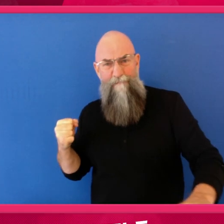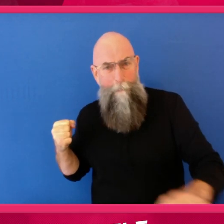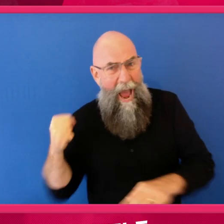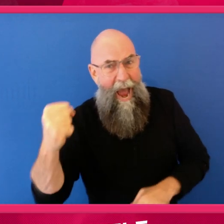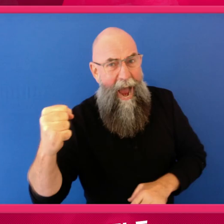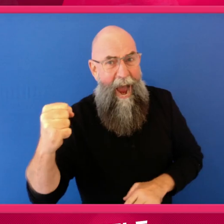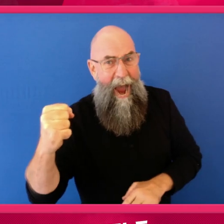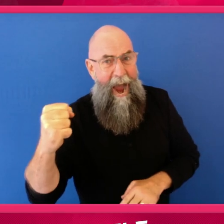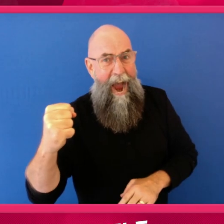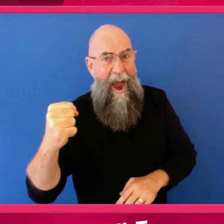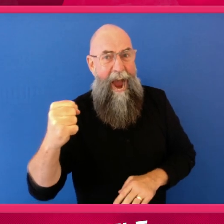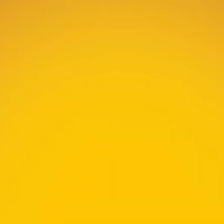See you tomorrow, guys.